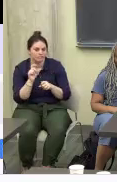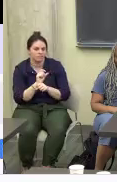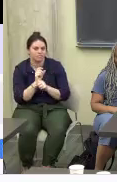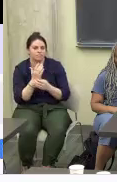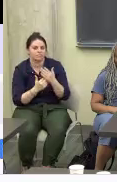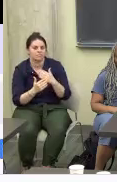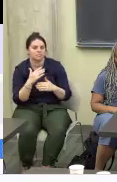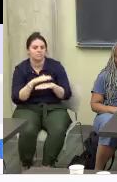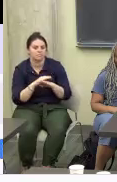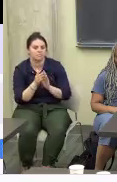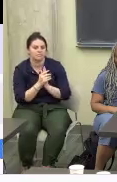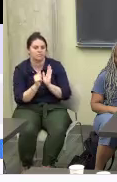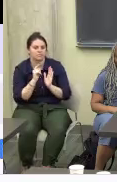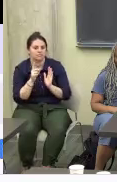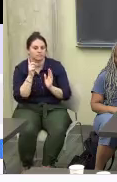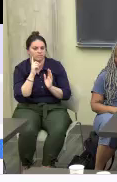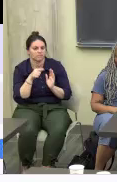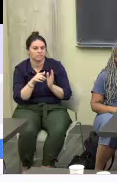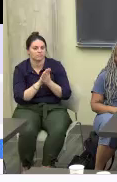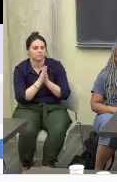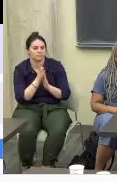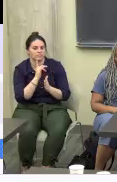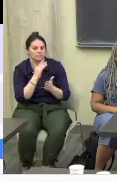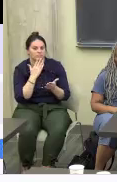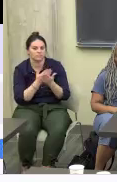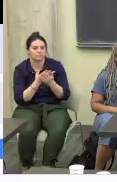And I think it served a really good purpose in doing that. And I don't